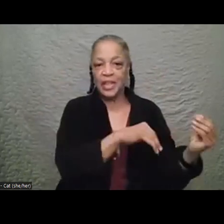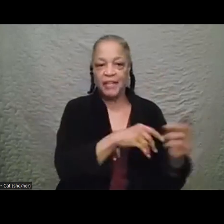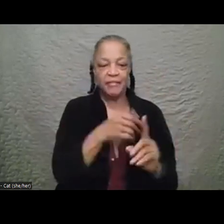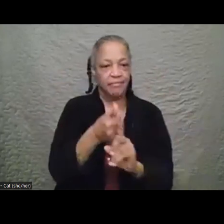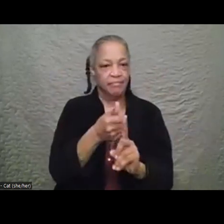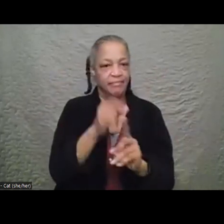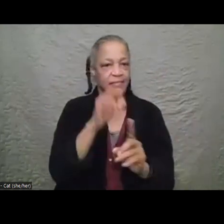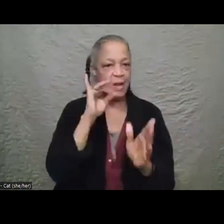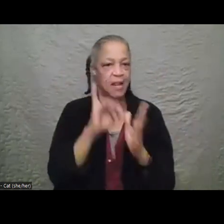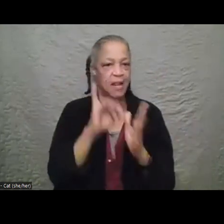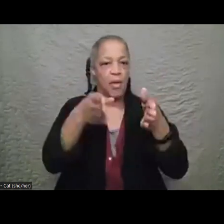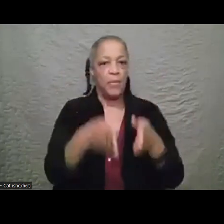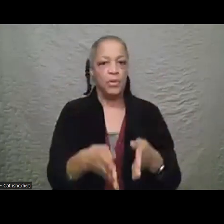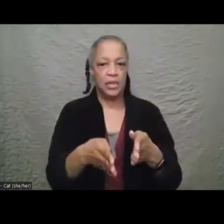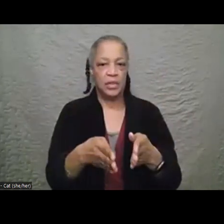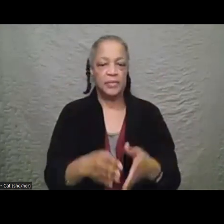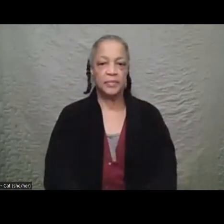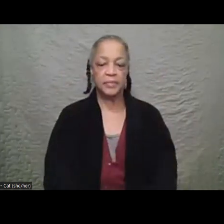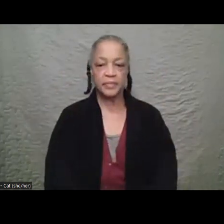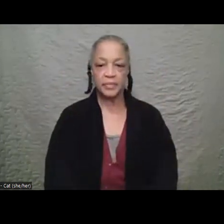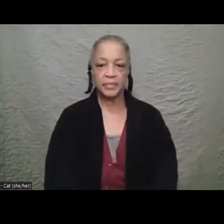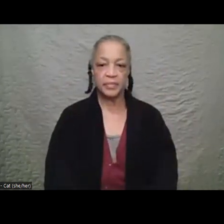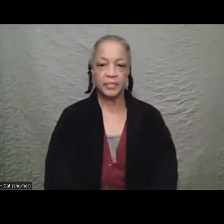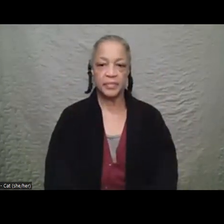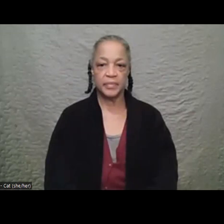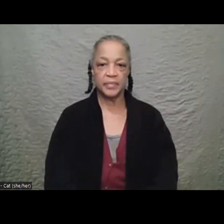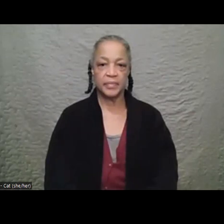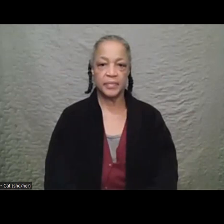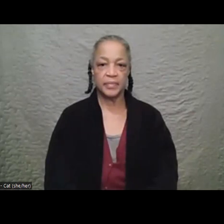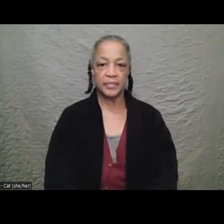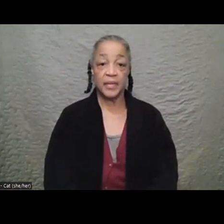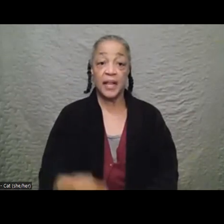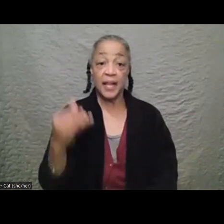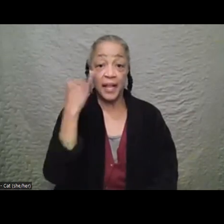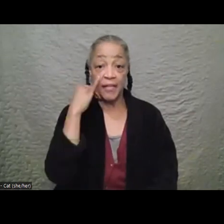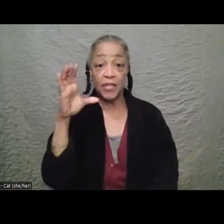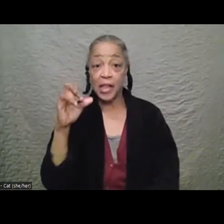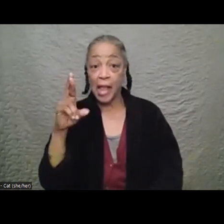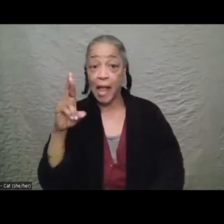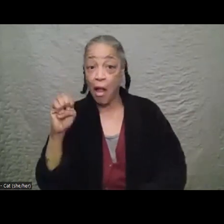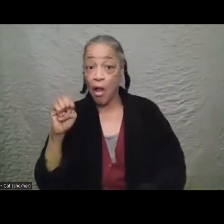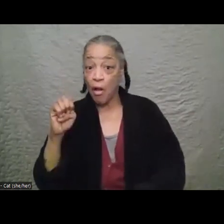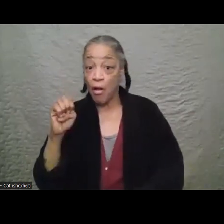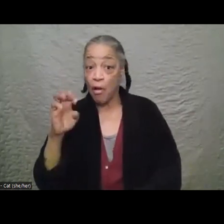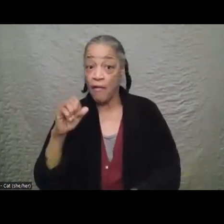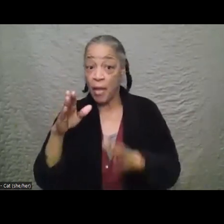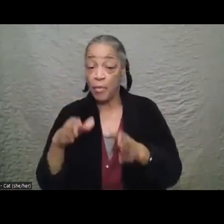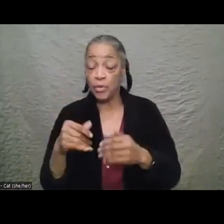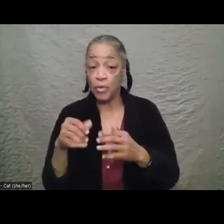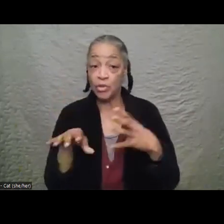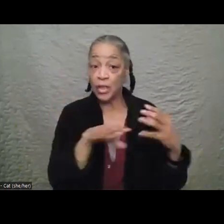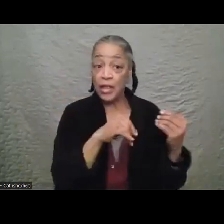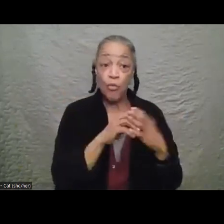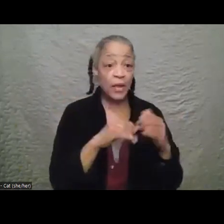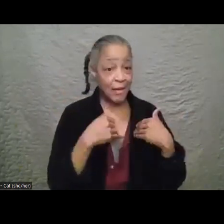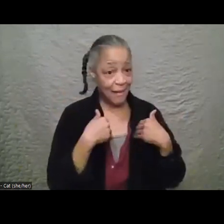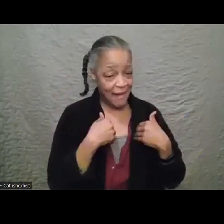And, whether or not the care of the person who wants to leave can be met in the community.